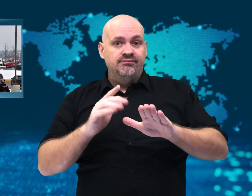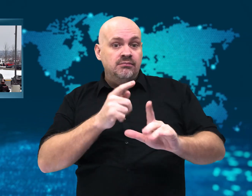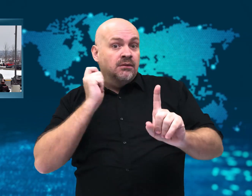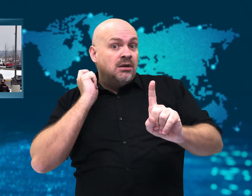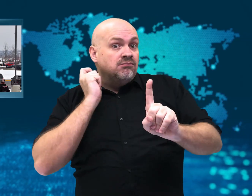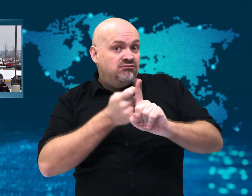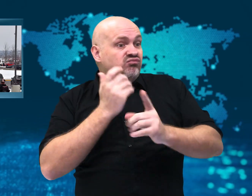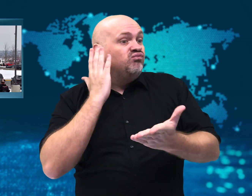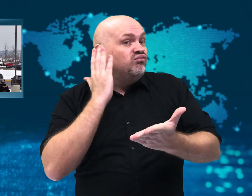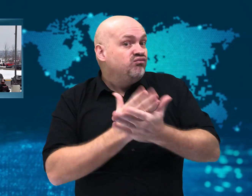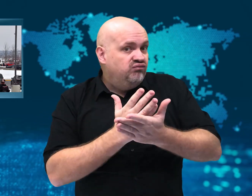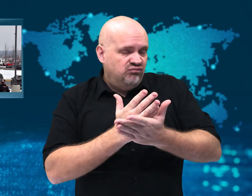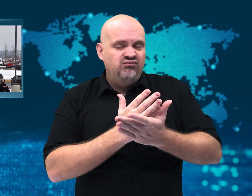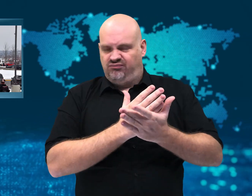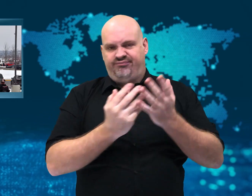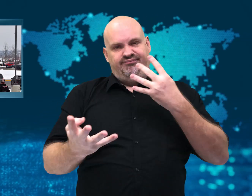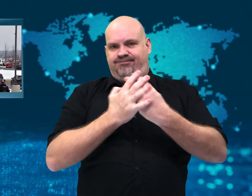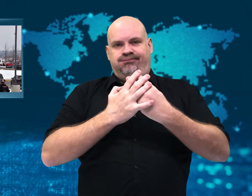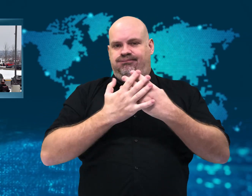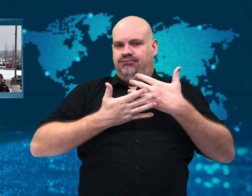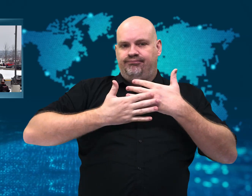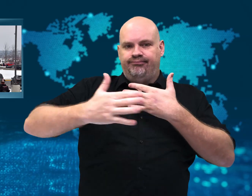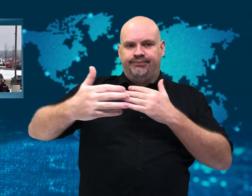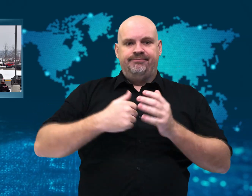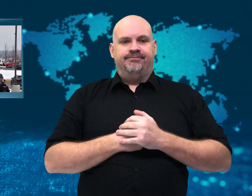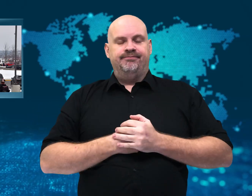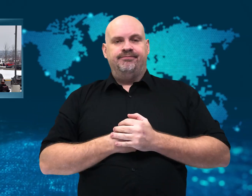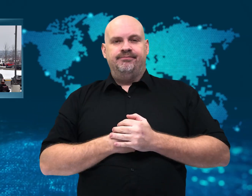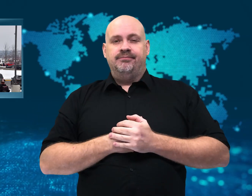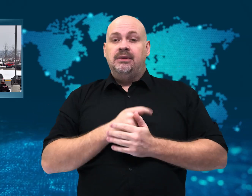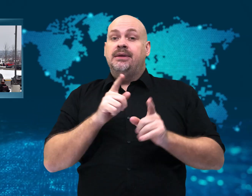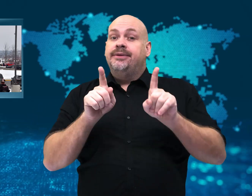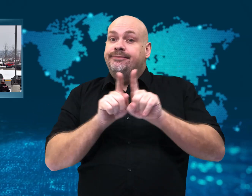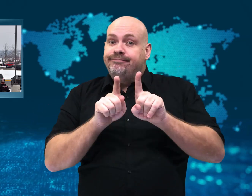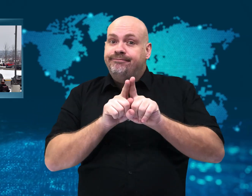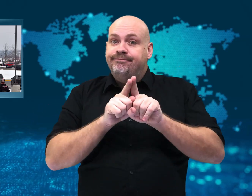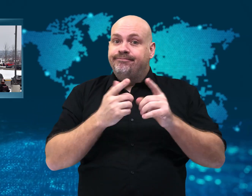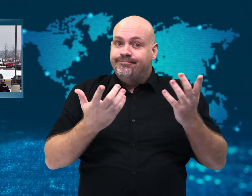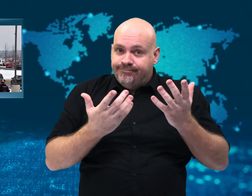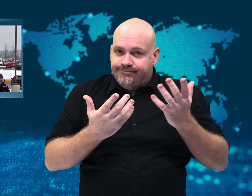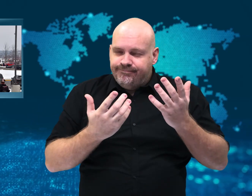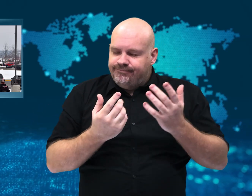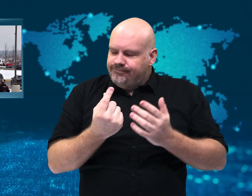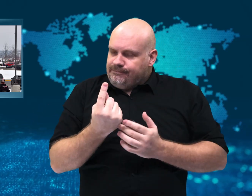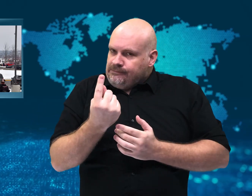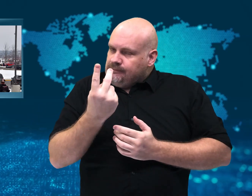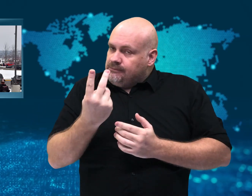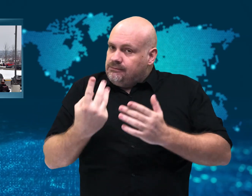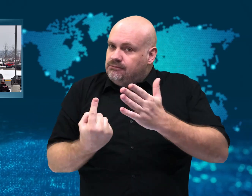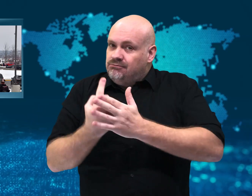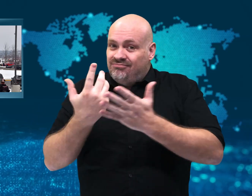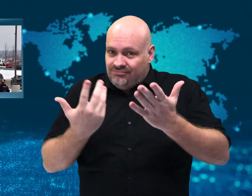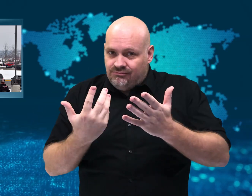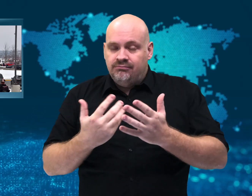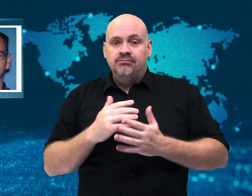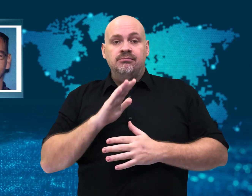He could receive life in jail if found guilty of those charges.